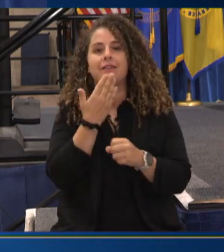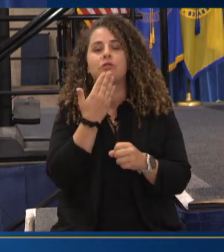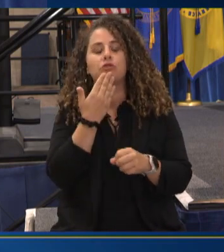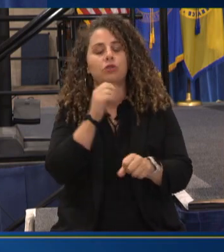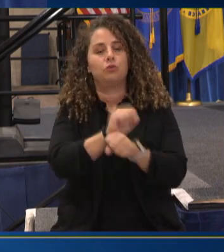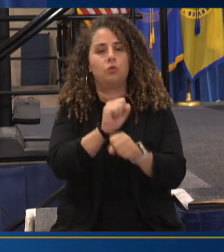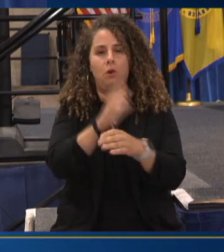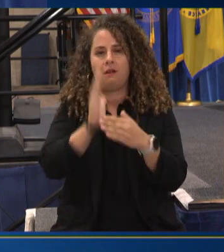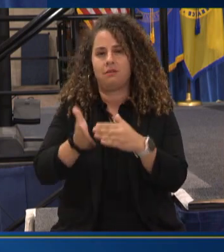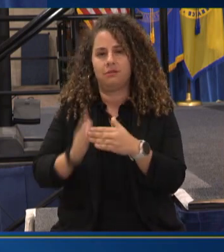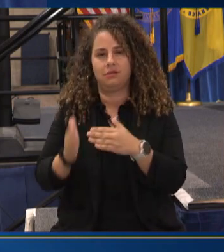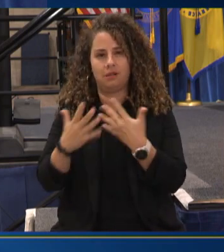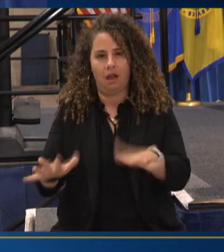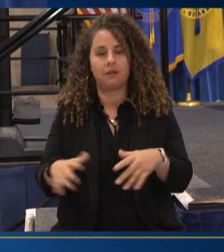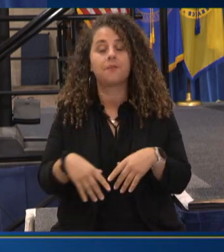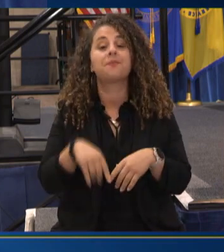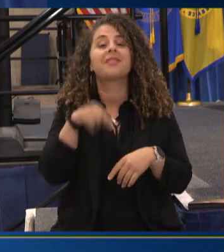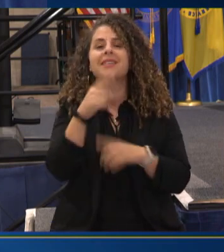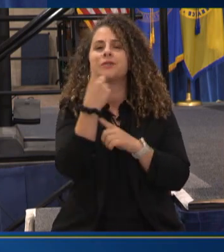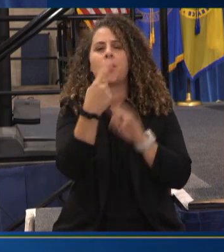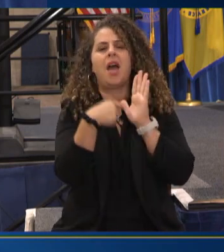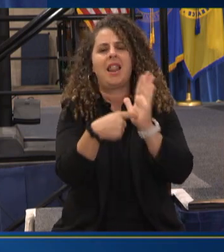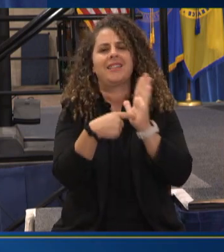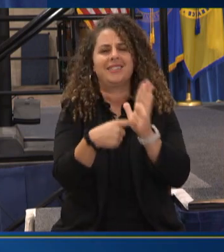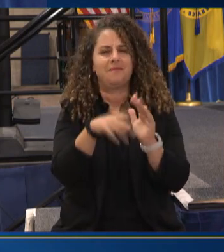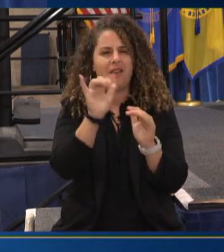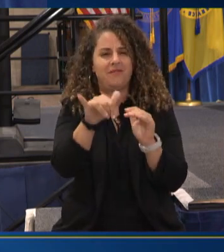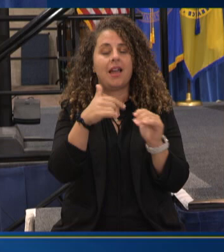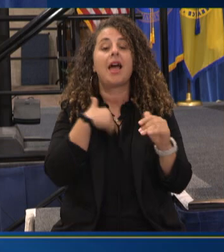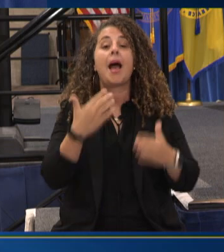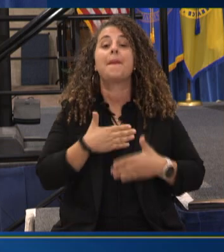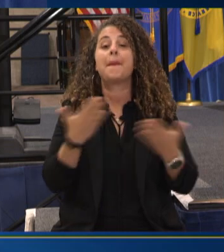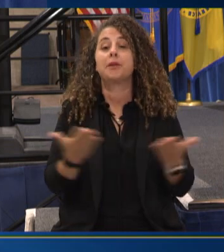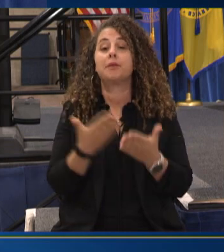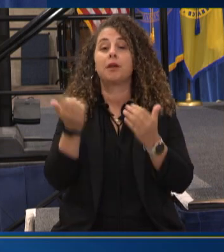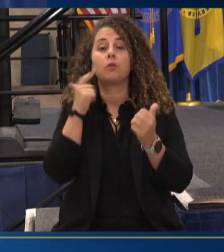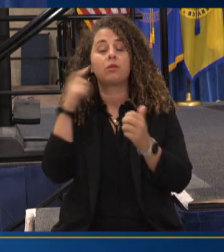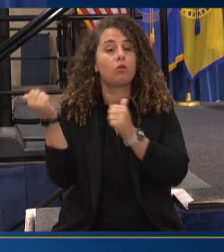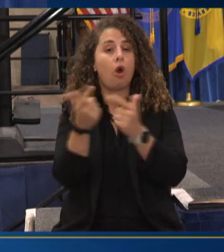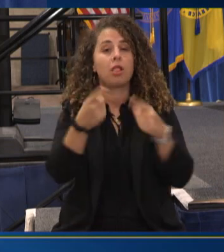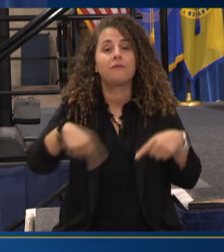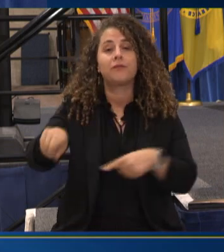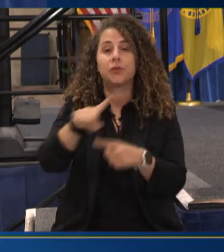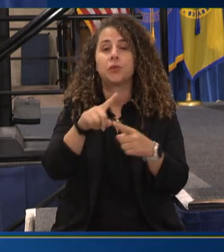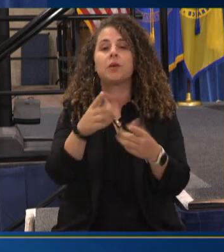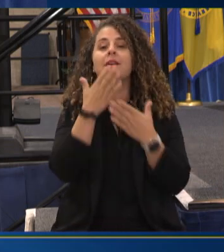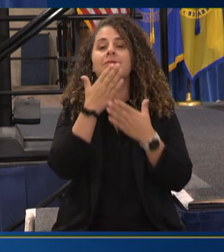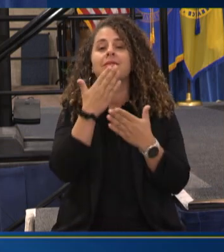This is just one example of that. But I'm glad to be here with all of you, and thank you for what you've done so far,